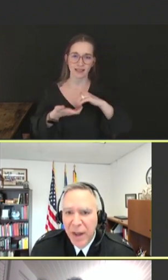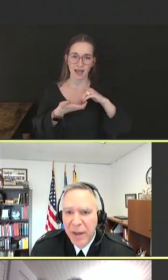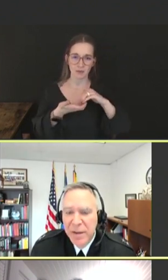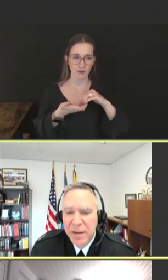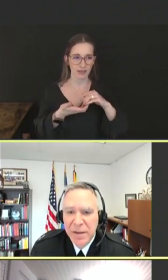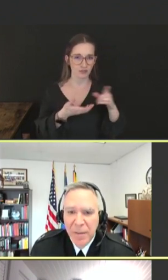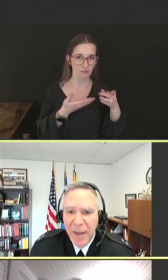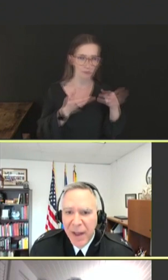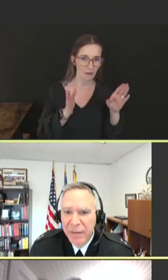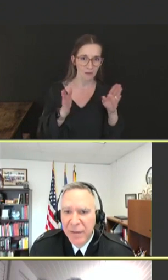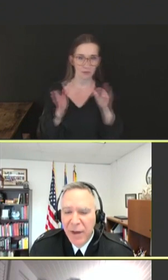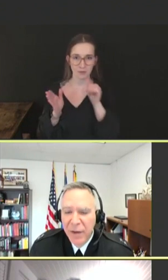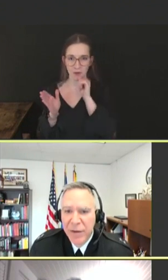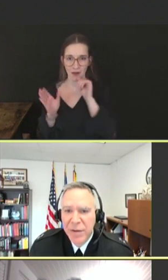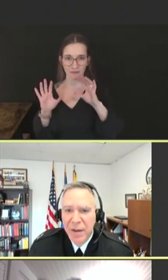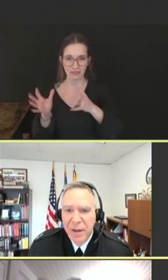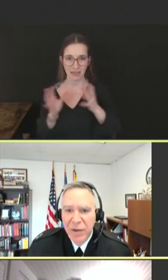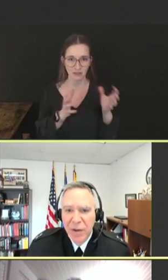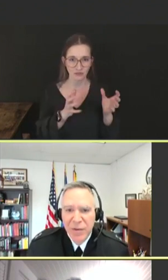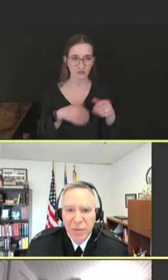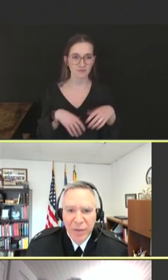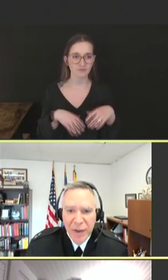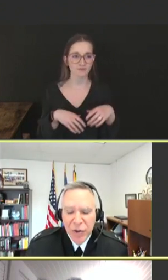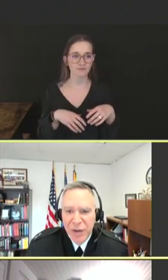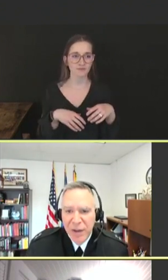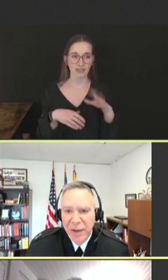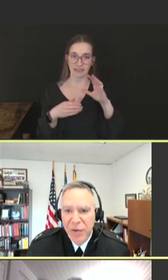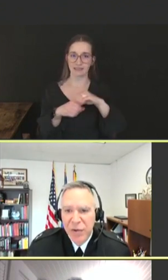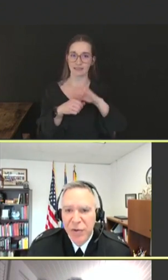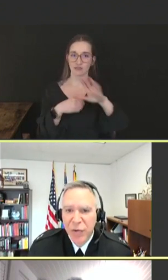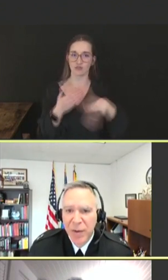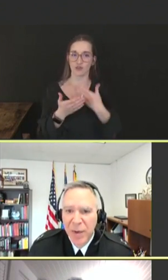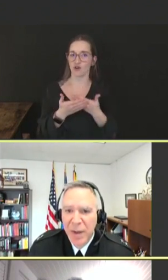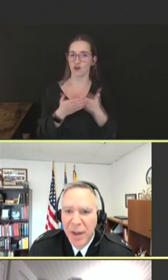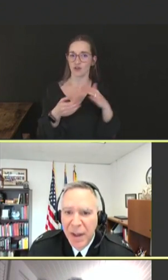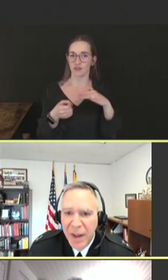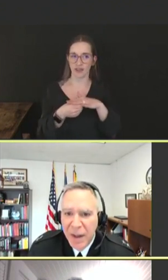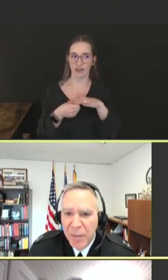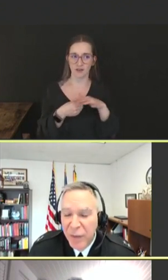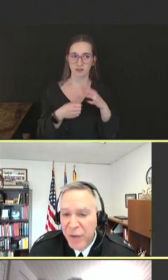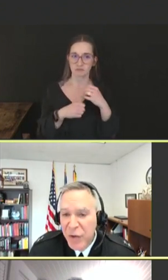the areas -- some ahead of others -- in terms of prevention, diagnosis, treatment, revision